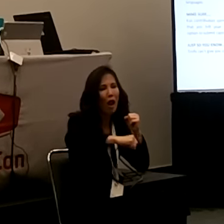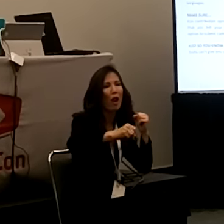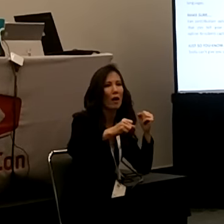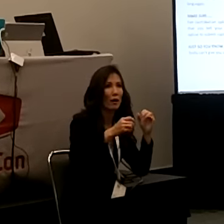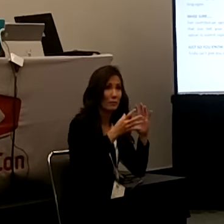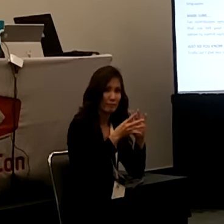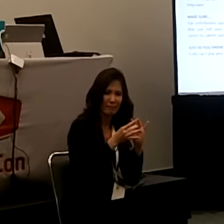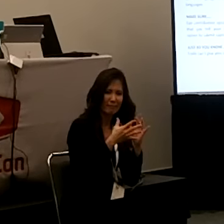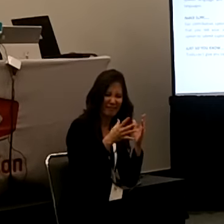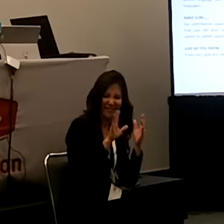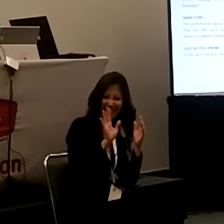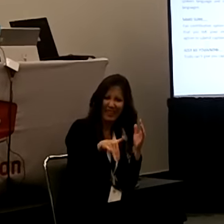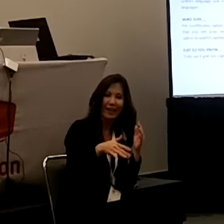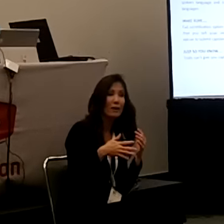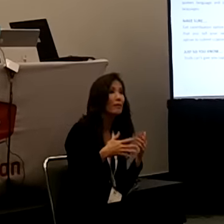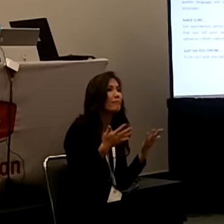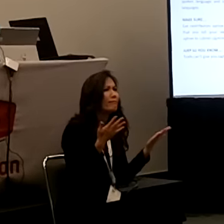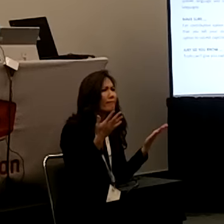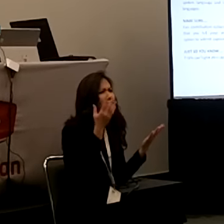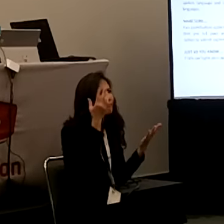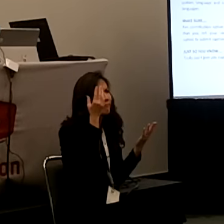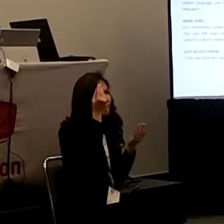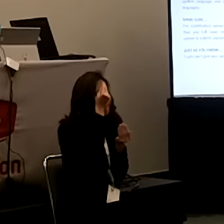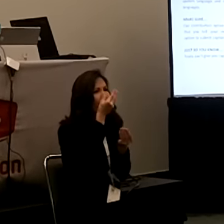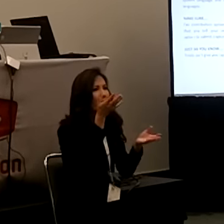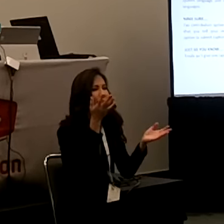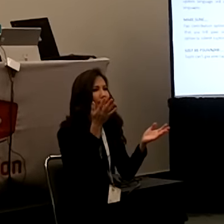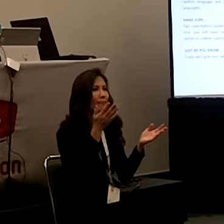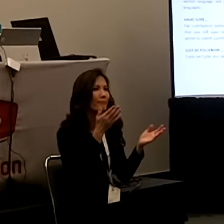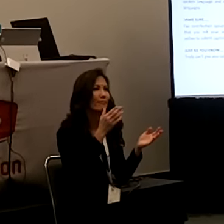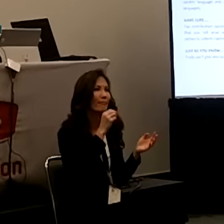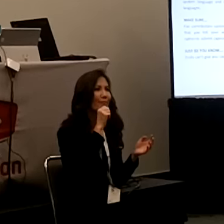but just know that you don't really have to worry about it